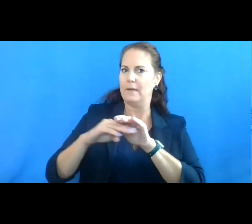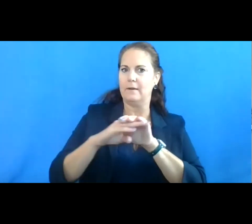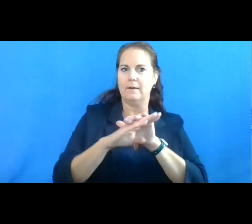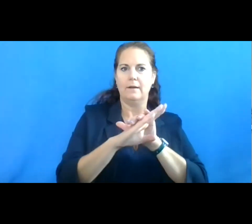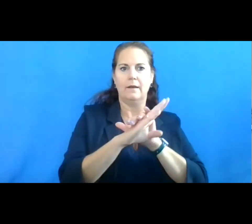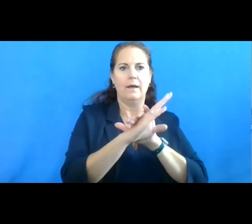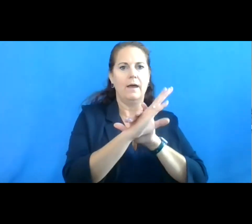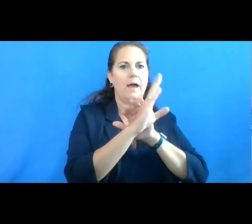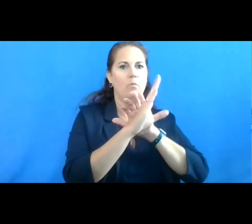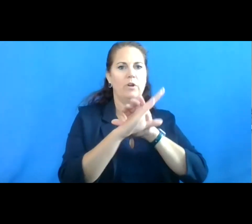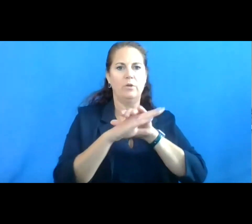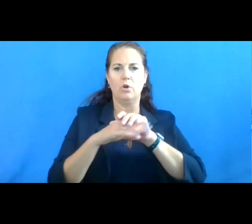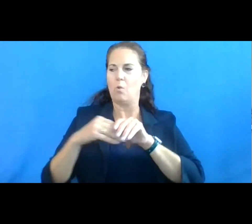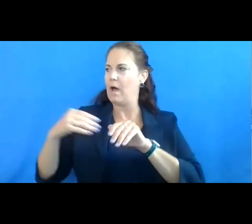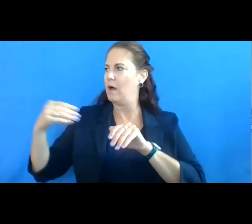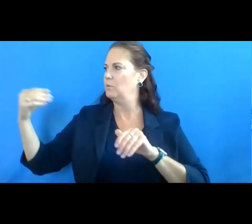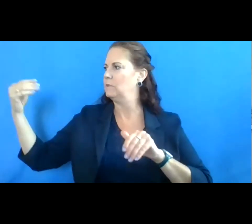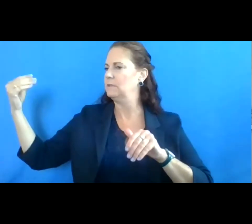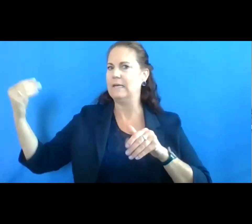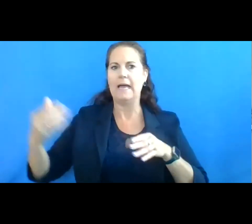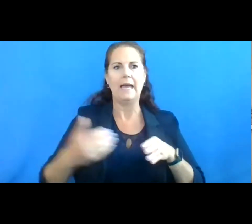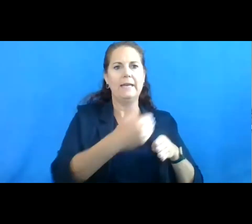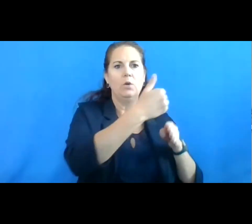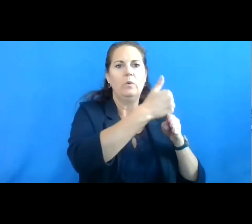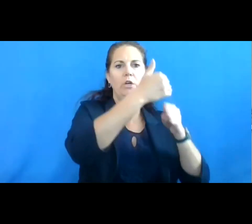If there are any windows in your room.